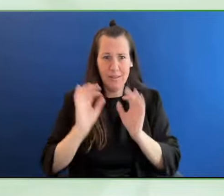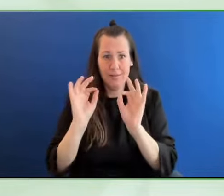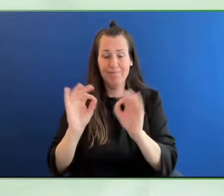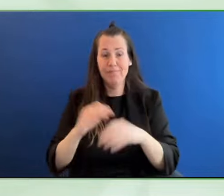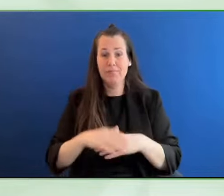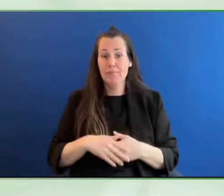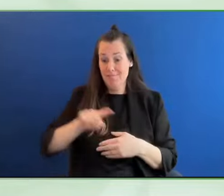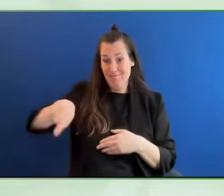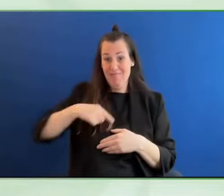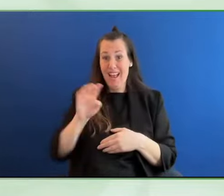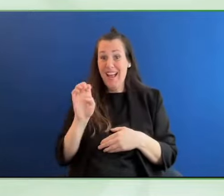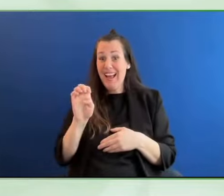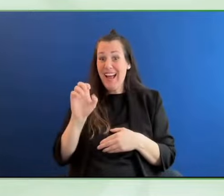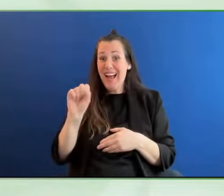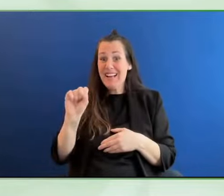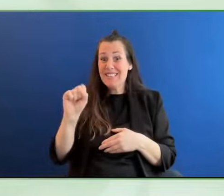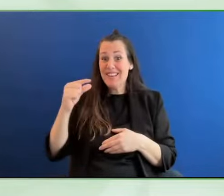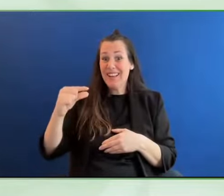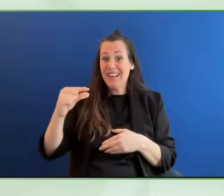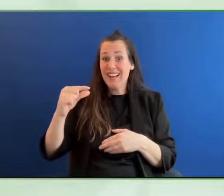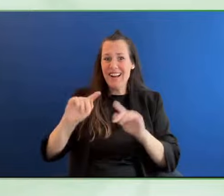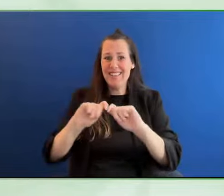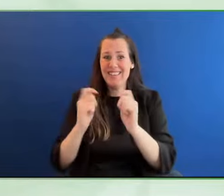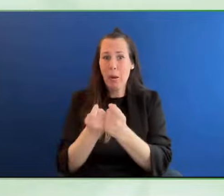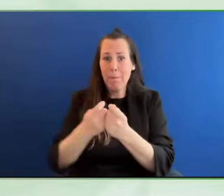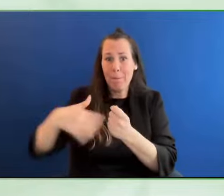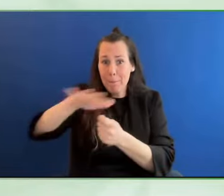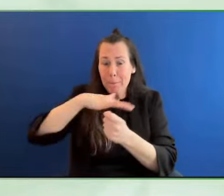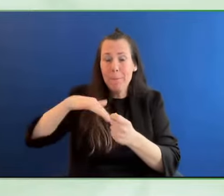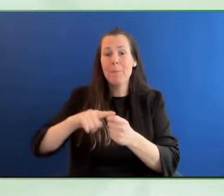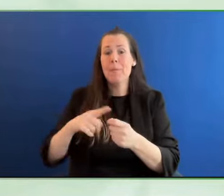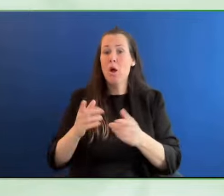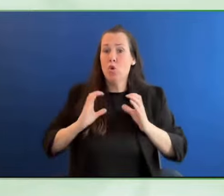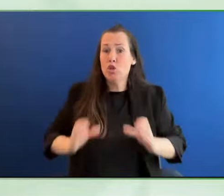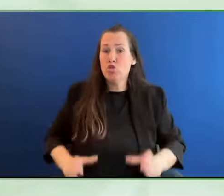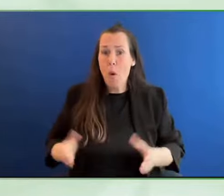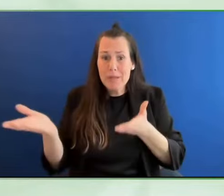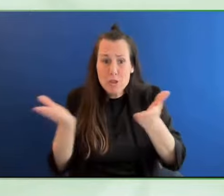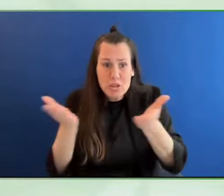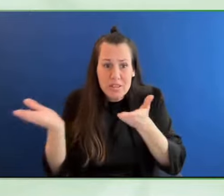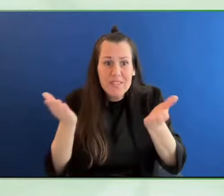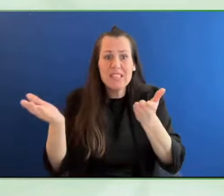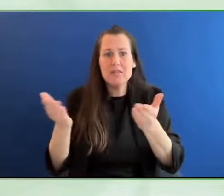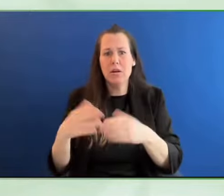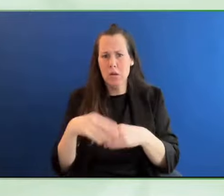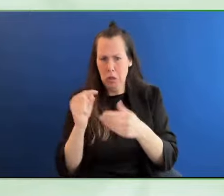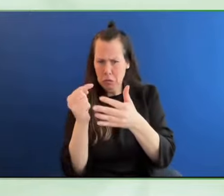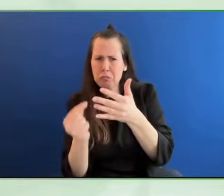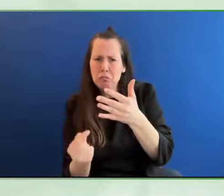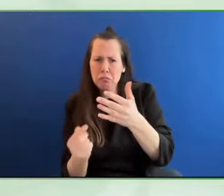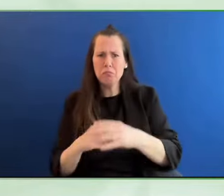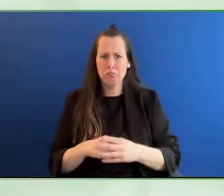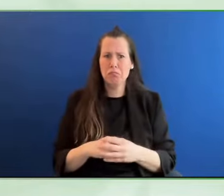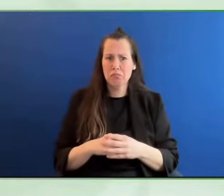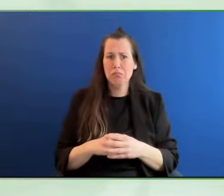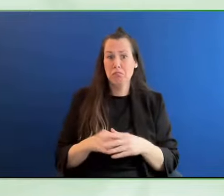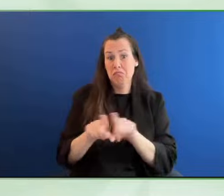marketing department with these energetic, wonderful people who are genuinely inclusive.